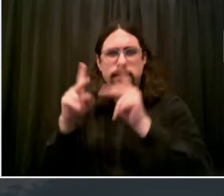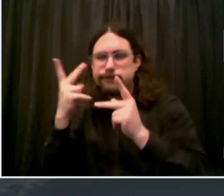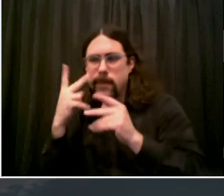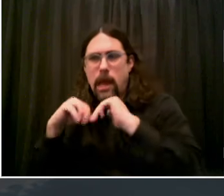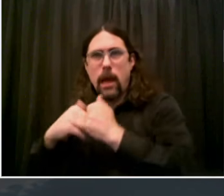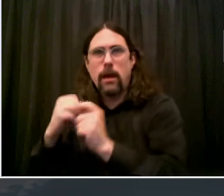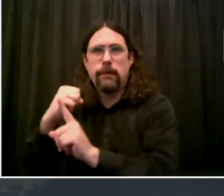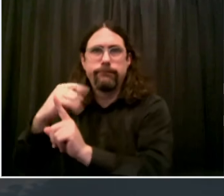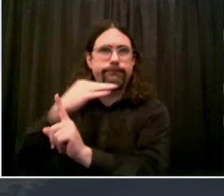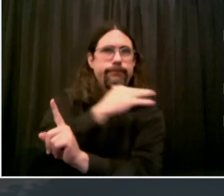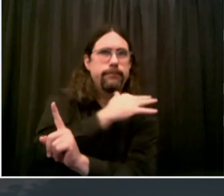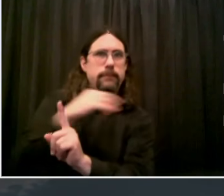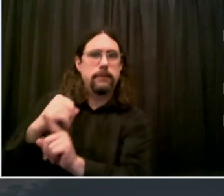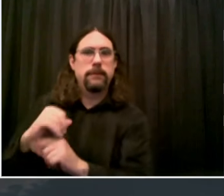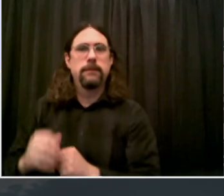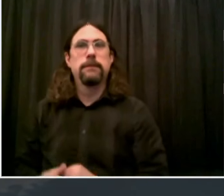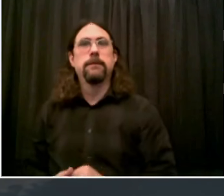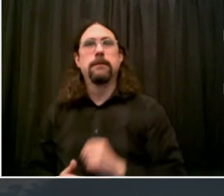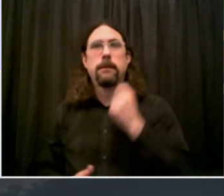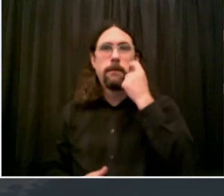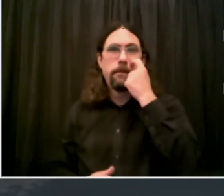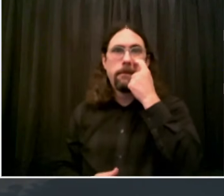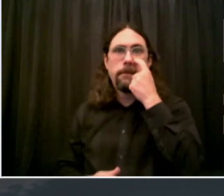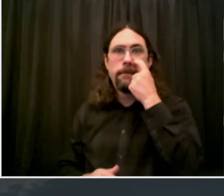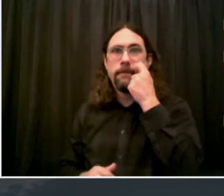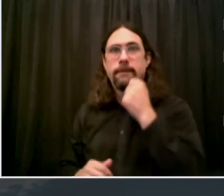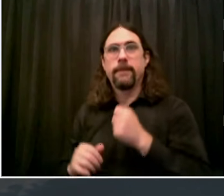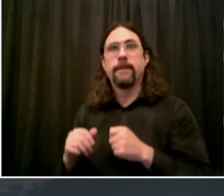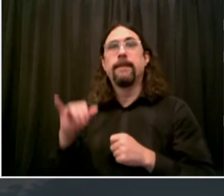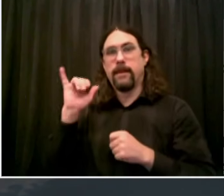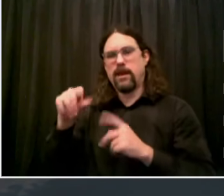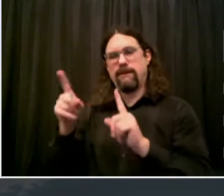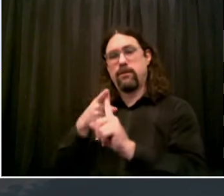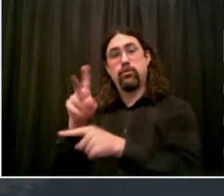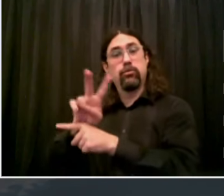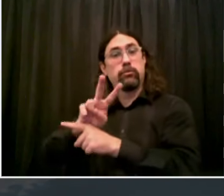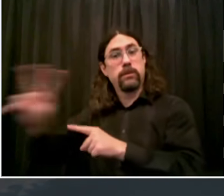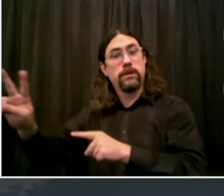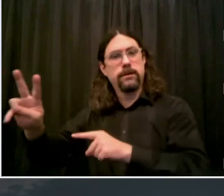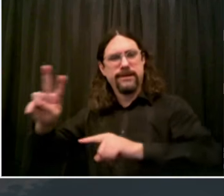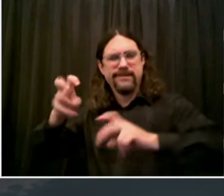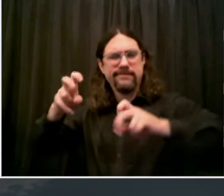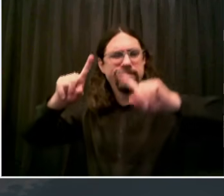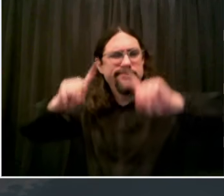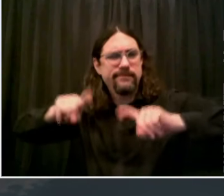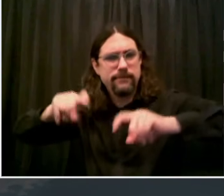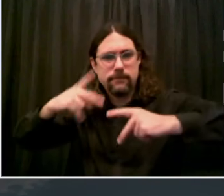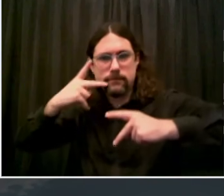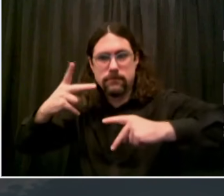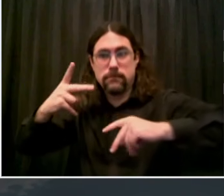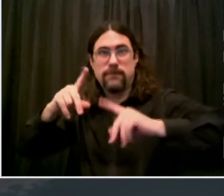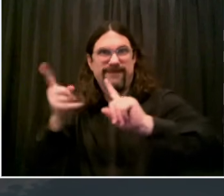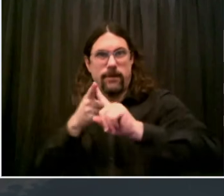IT'S A GREAT START. THE OTHERS COMING RIGHT BEHIND THEM. IN THE NEXT TWO WEEKS YOU'RE